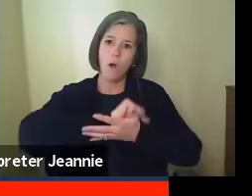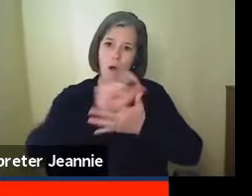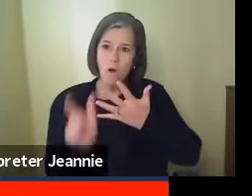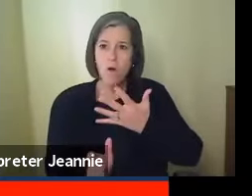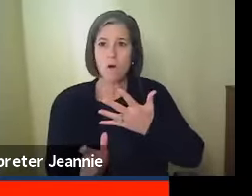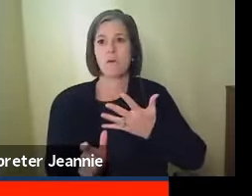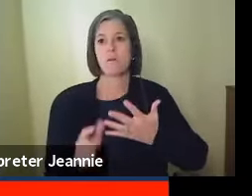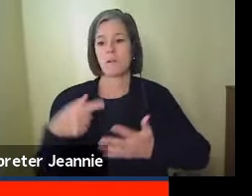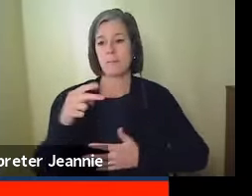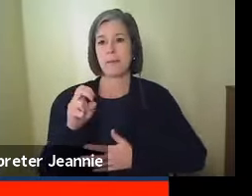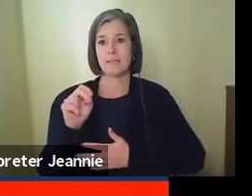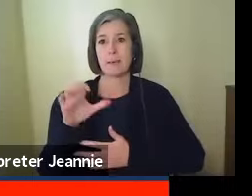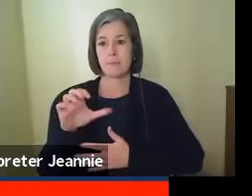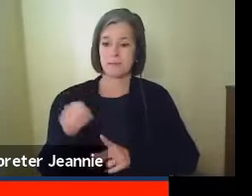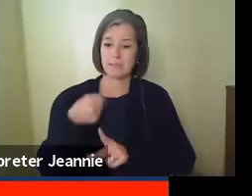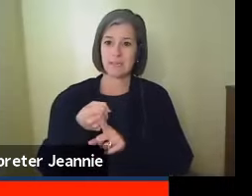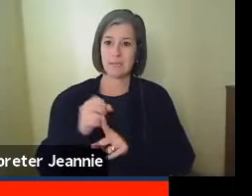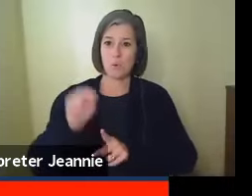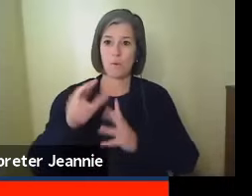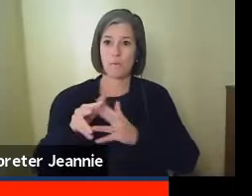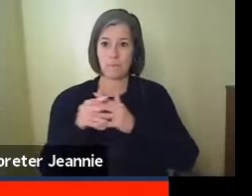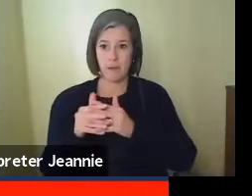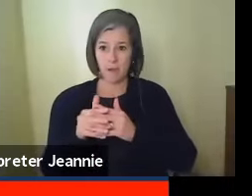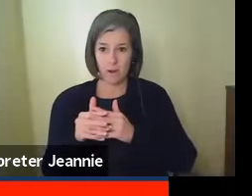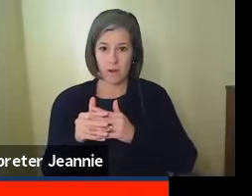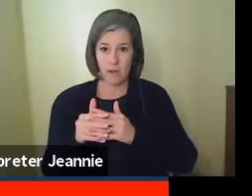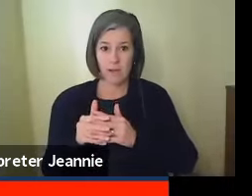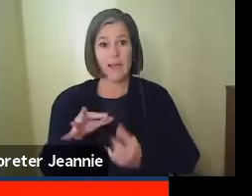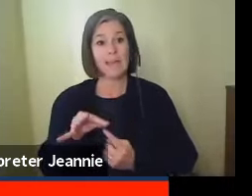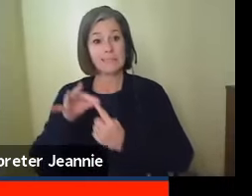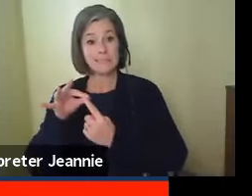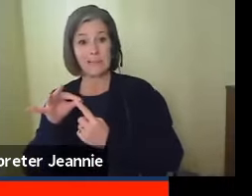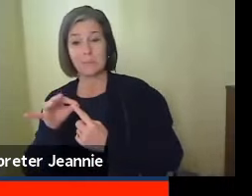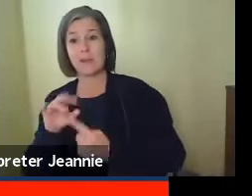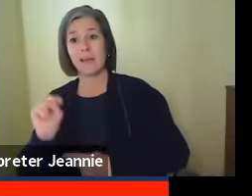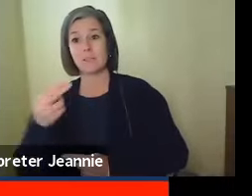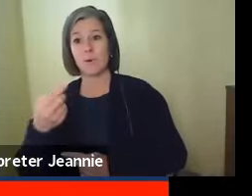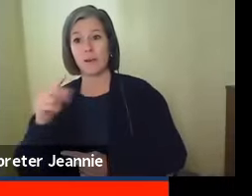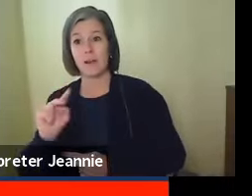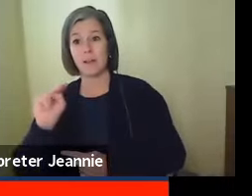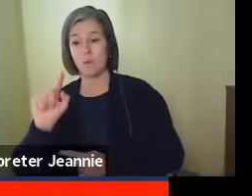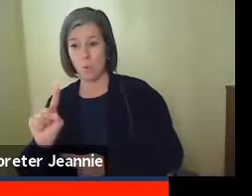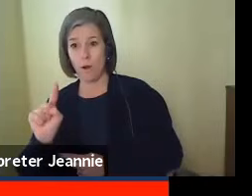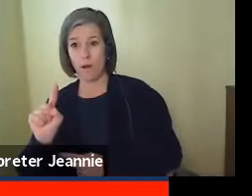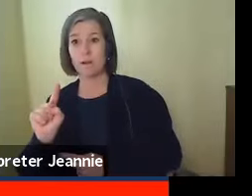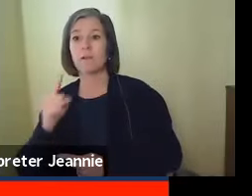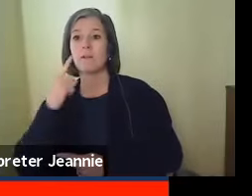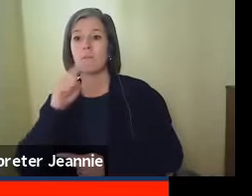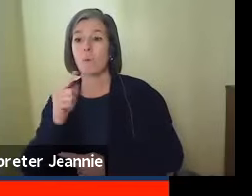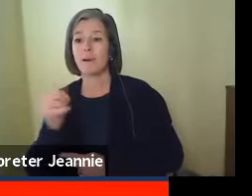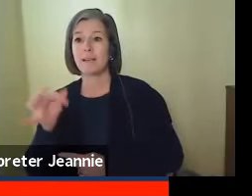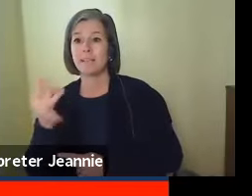America in 100 years save the H1N1 pandemic of 1918 and we are halfway to the U.S. deaths